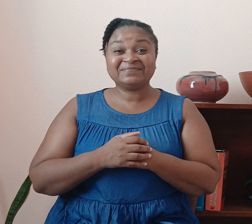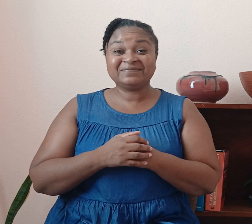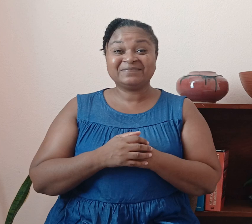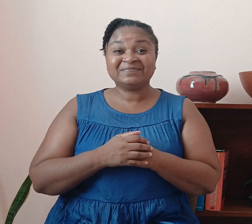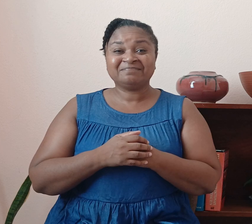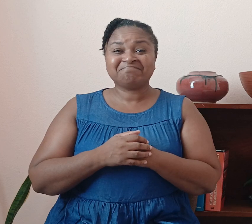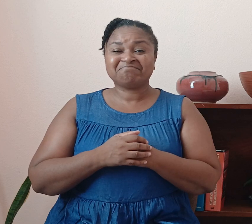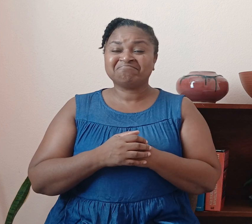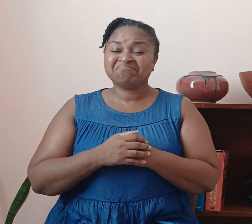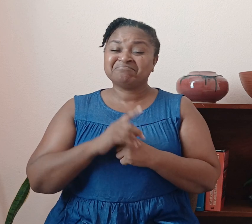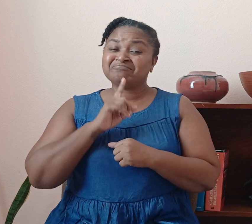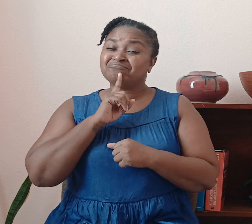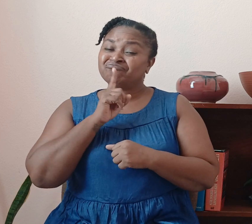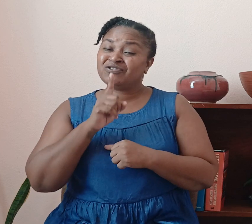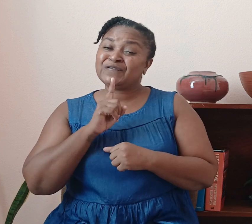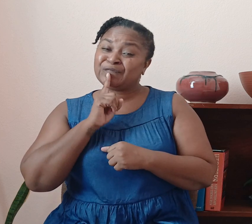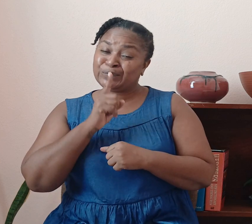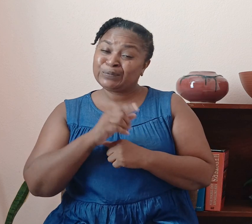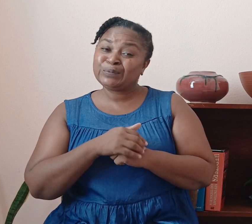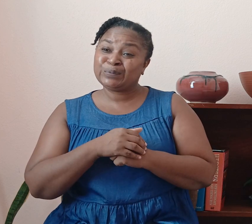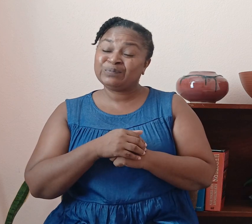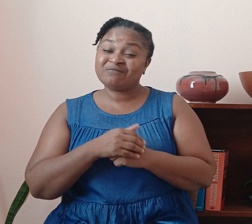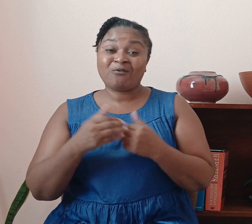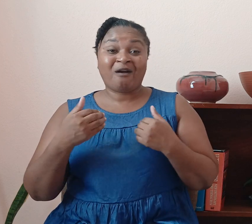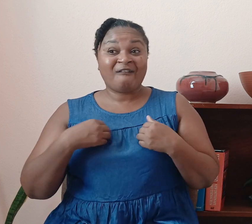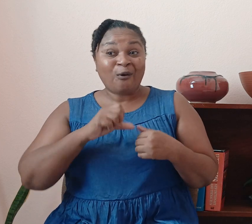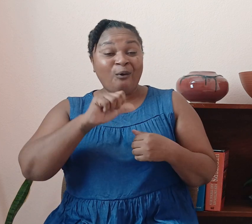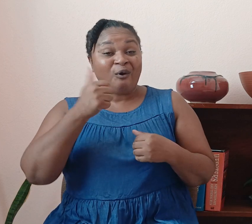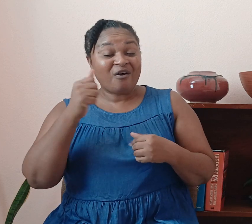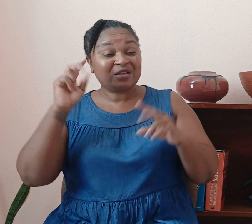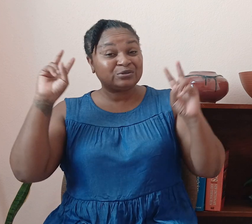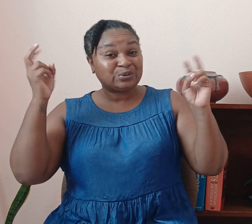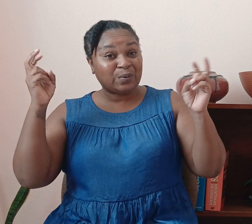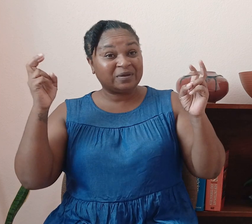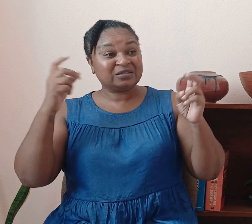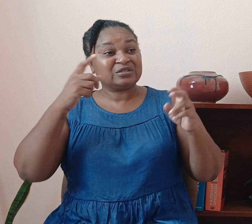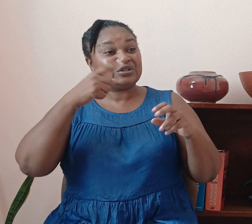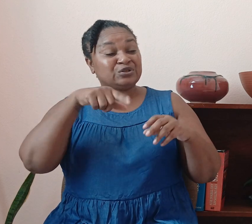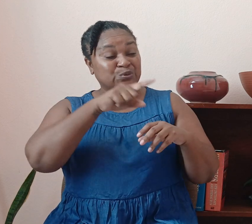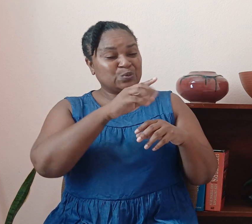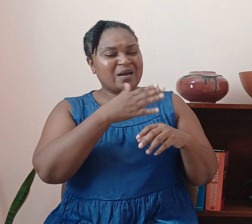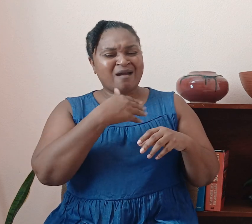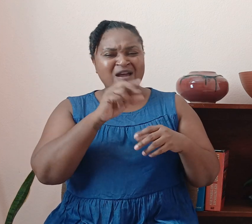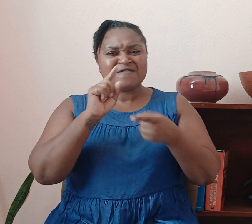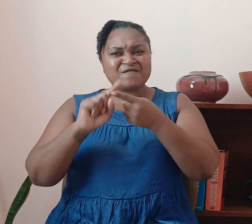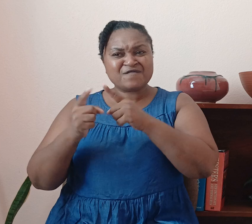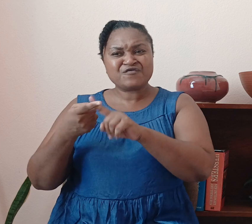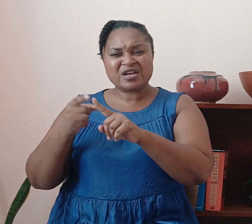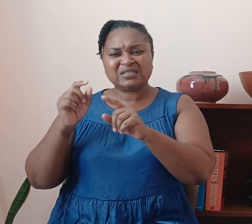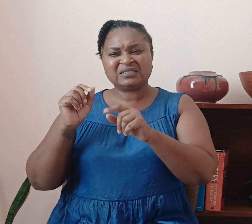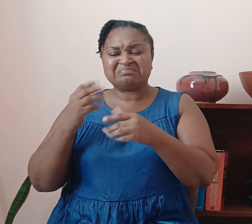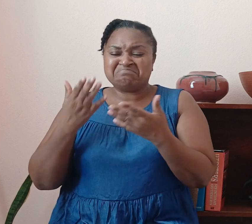Of course, if there are other topics that you and your friends would prefer to pray